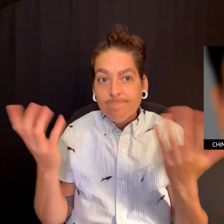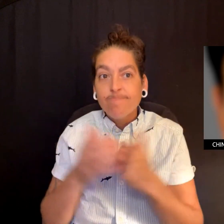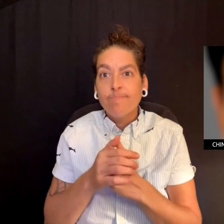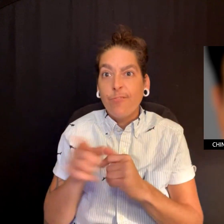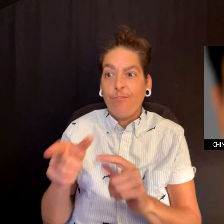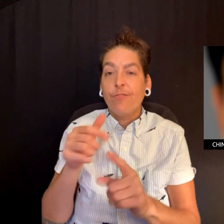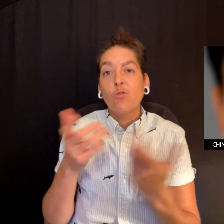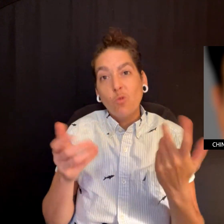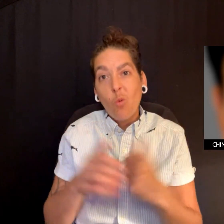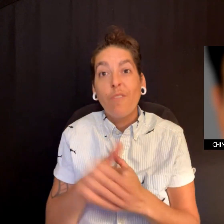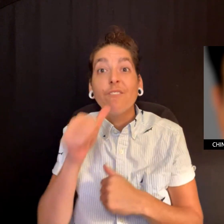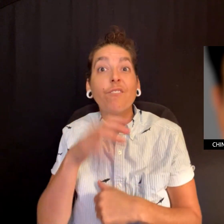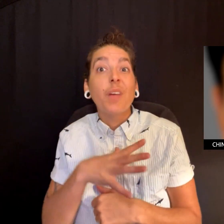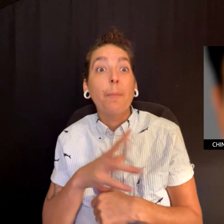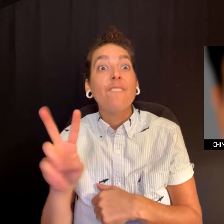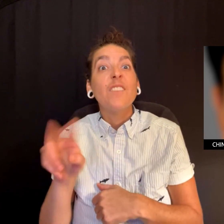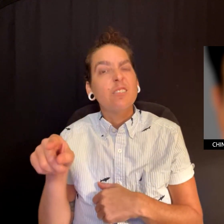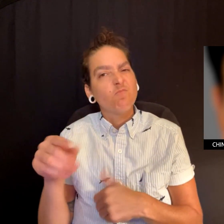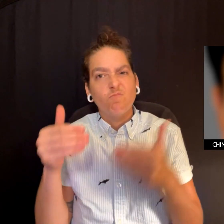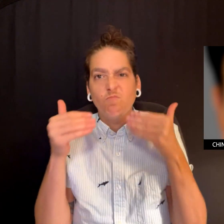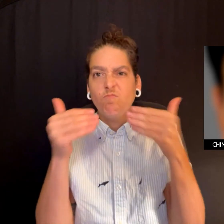the female victim filed a civil lawsuit